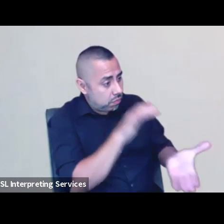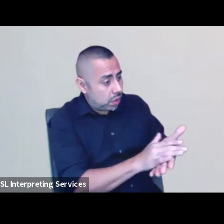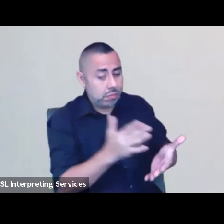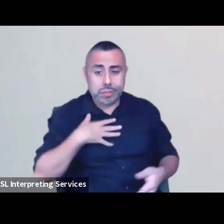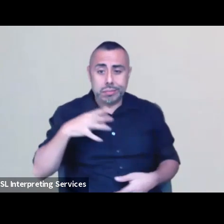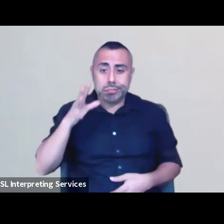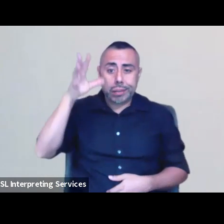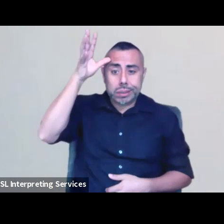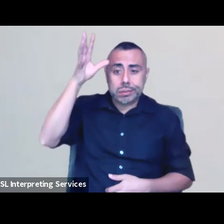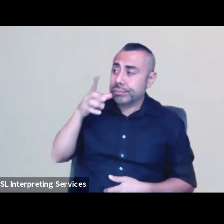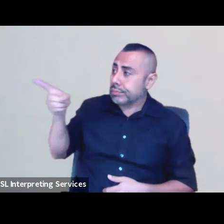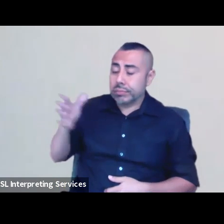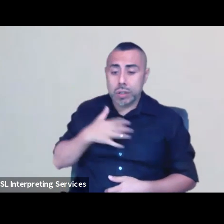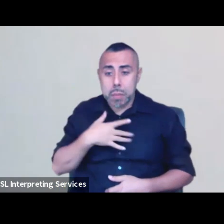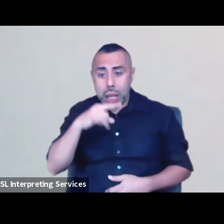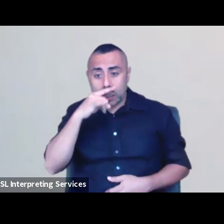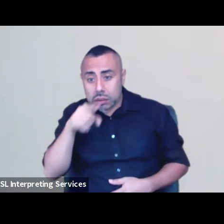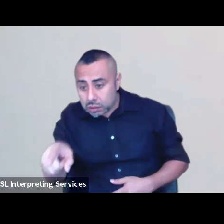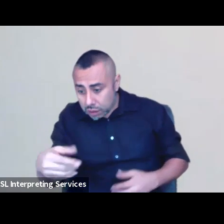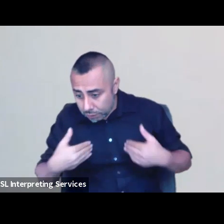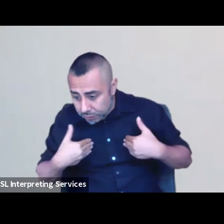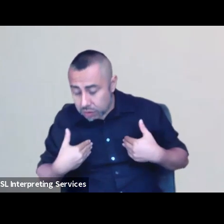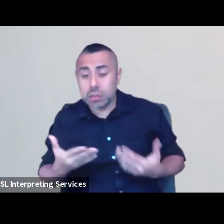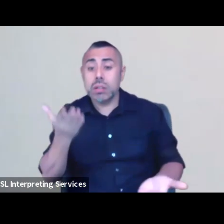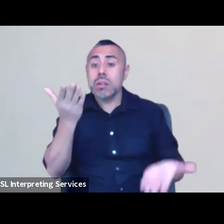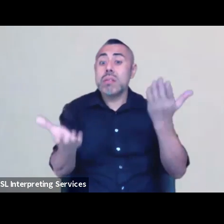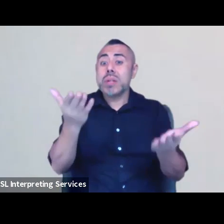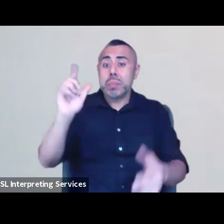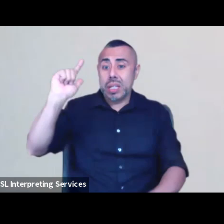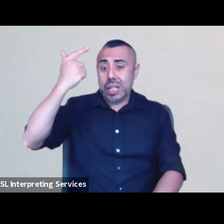or because there's any government-imposed quarantine,